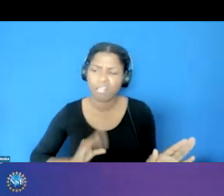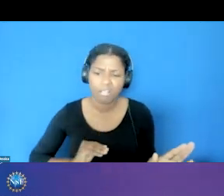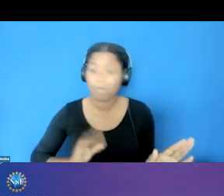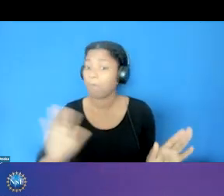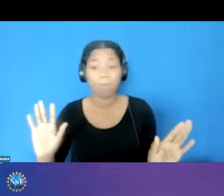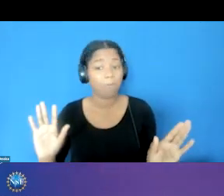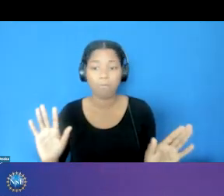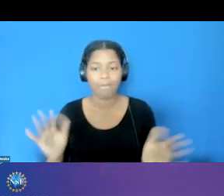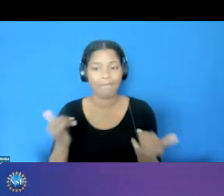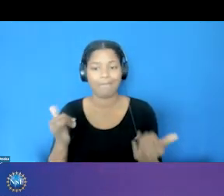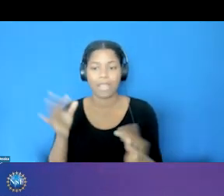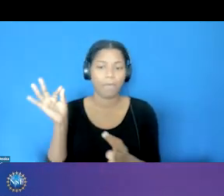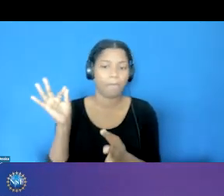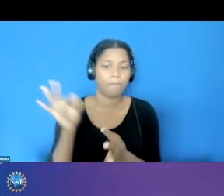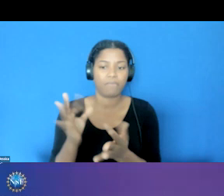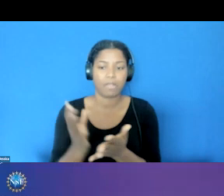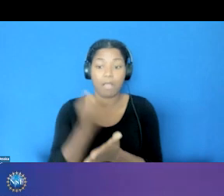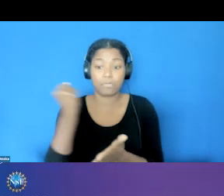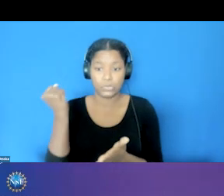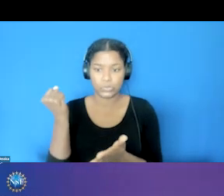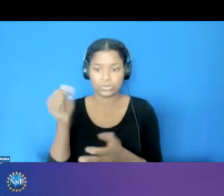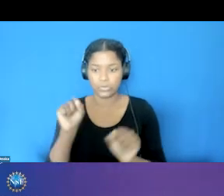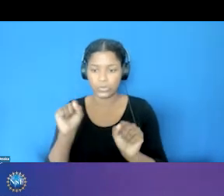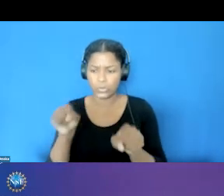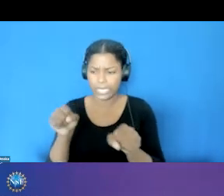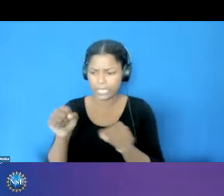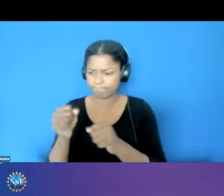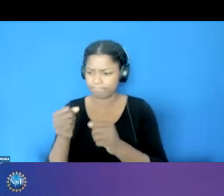This is the perfect opportunity for your institution to strengthen its policies